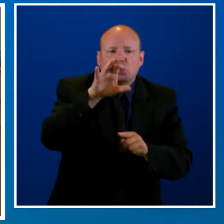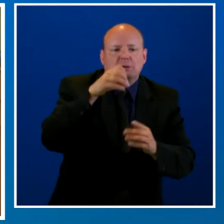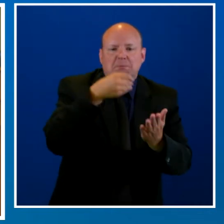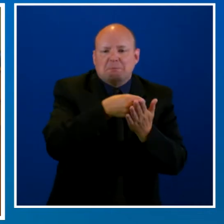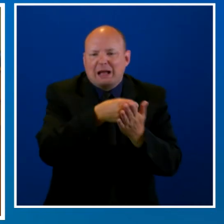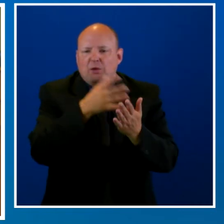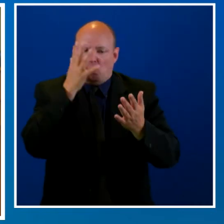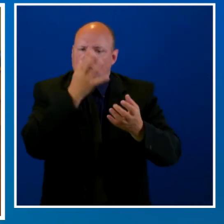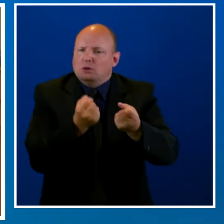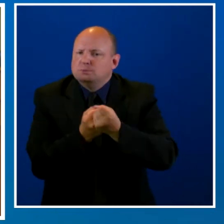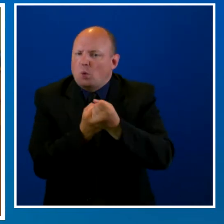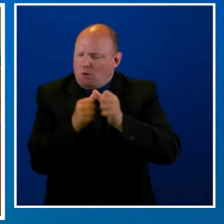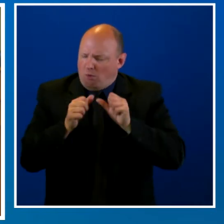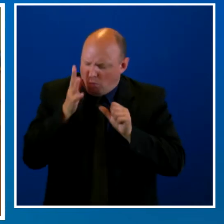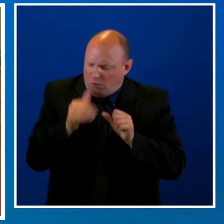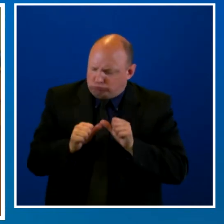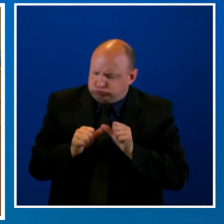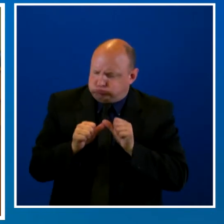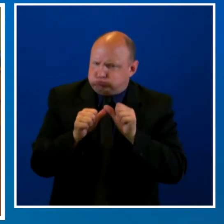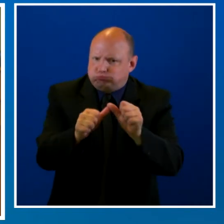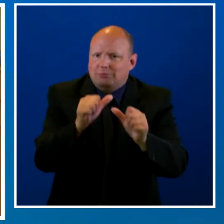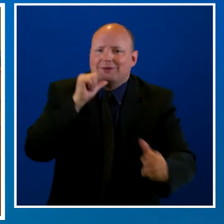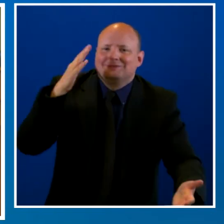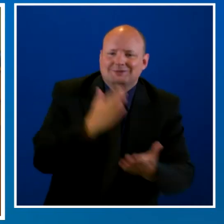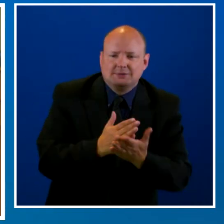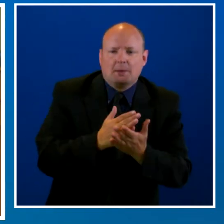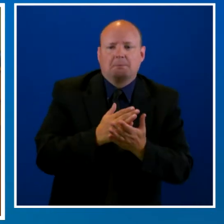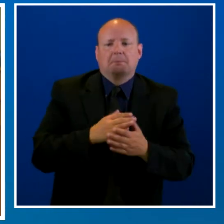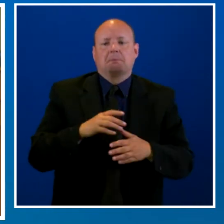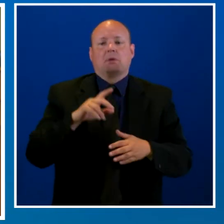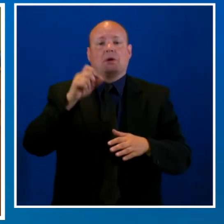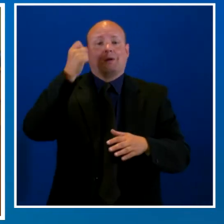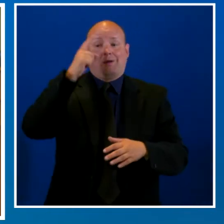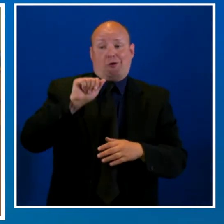Beginning August 1st, renters are expected to pay full rent,